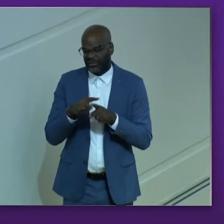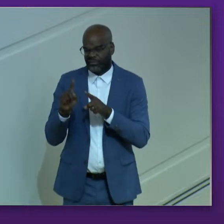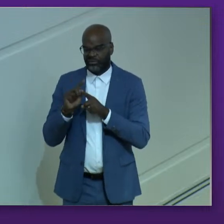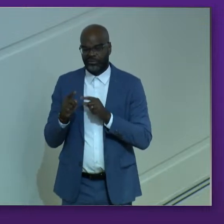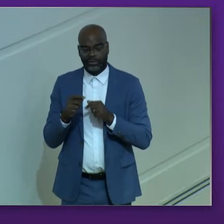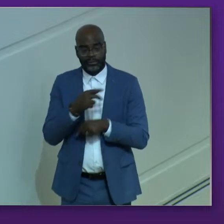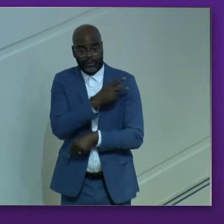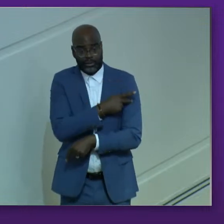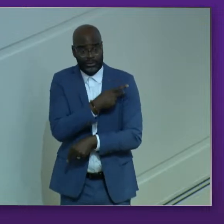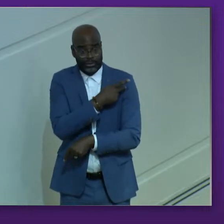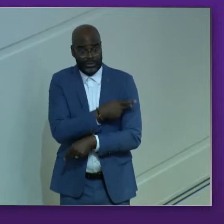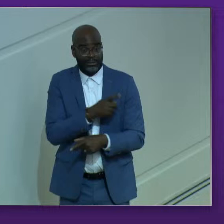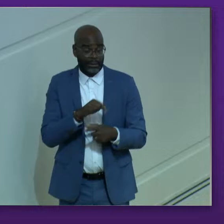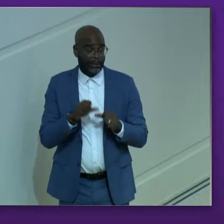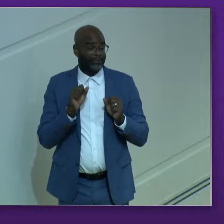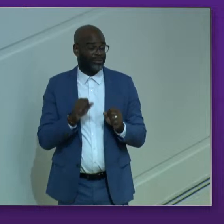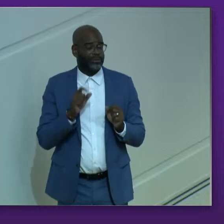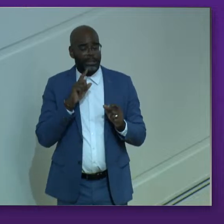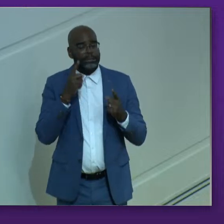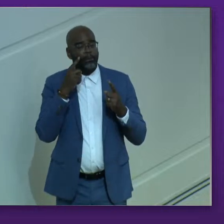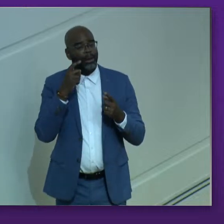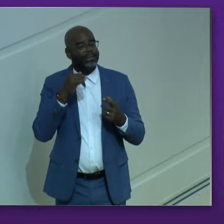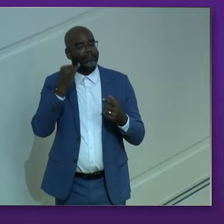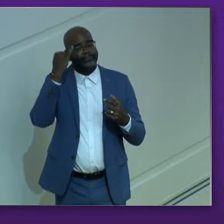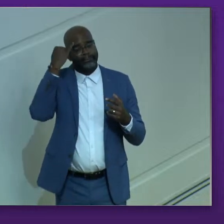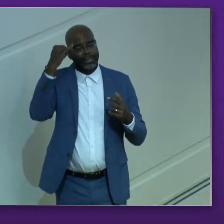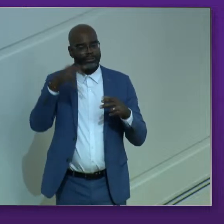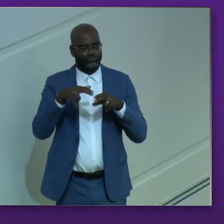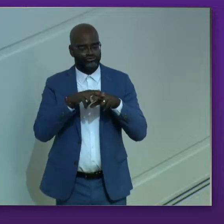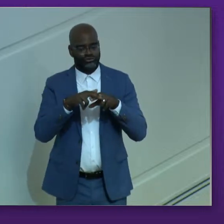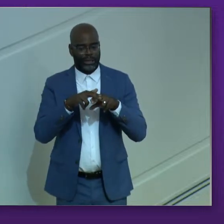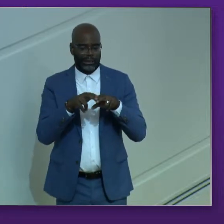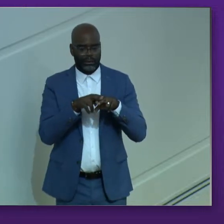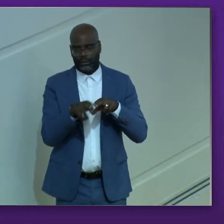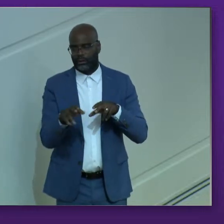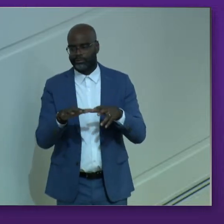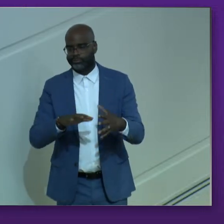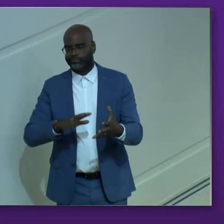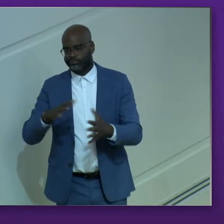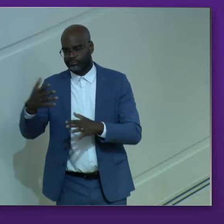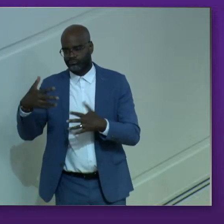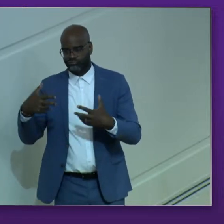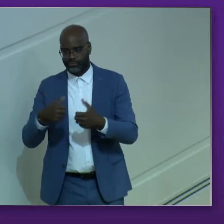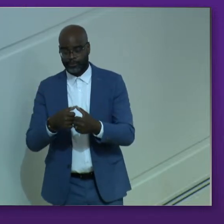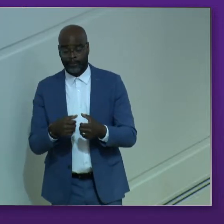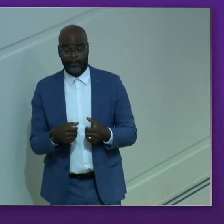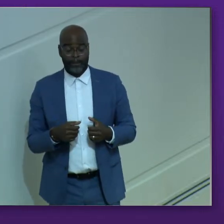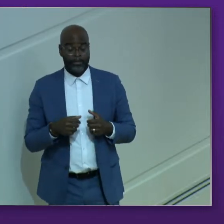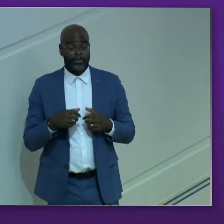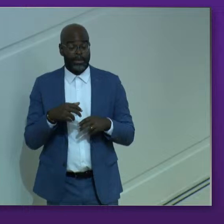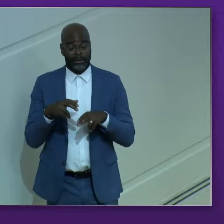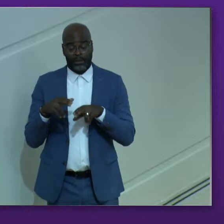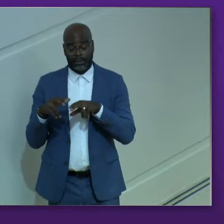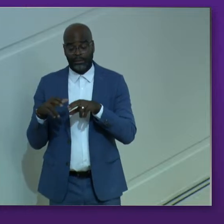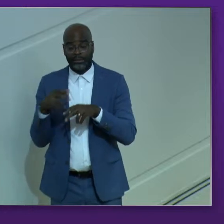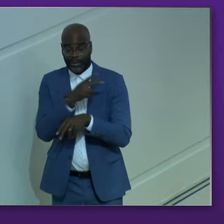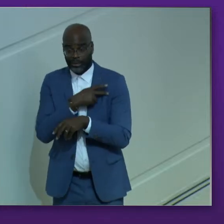150 STUDENTS FACULTY AND COMMUNITY VOLUNTEERS PARTICIPATING. FOR THIS EVENT